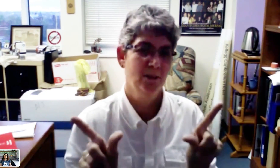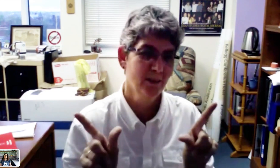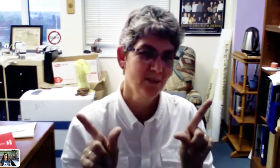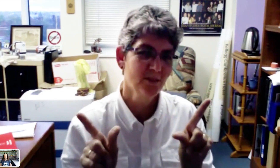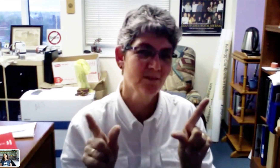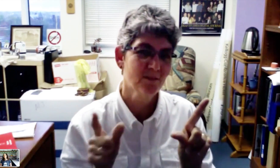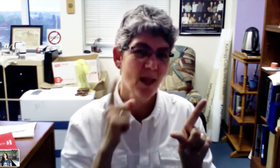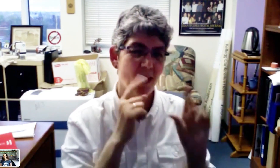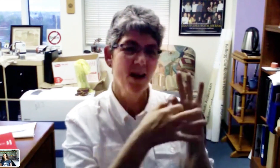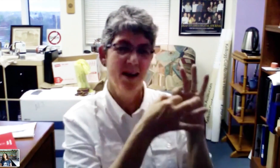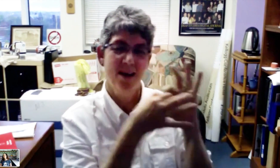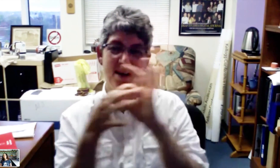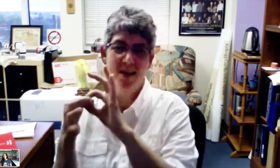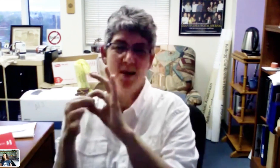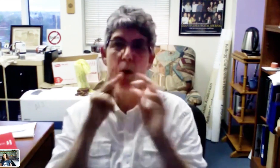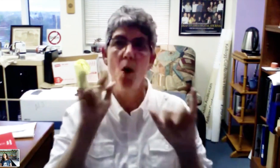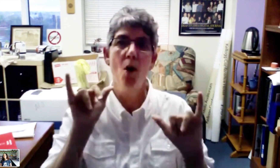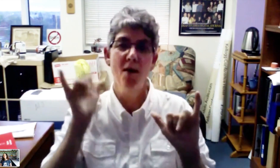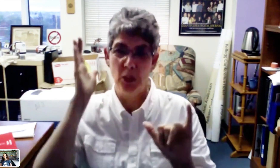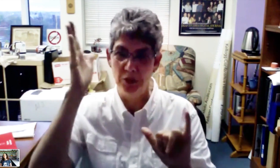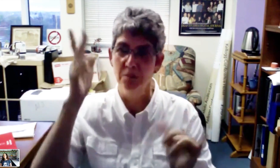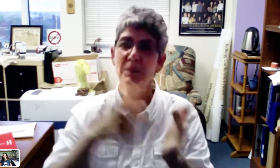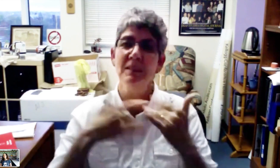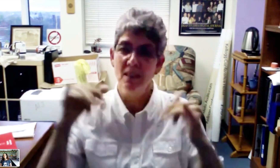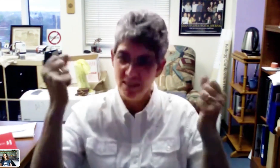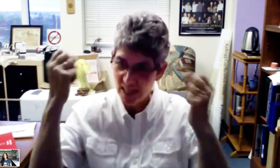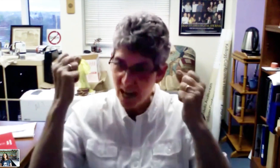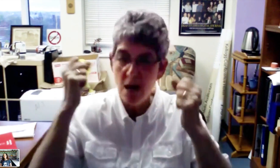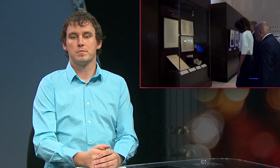BY HAVING THIS RELATIONSHIP IT'S NEVER GONNA GO AWAY.